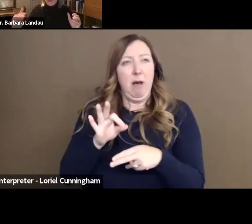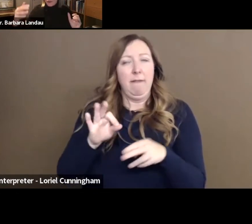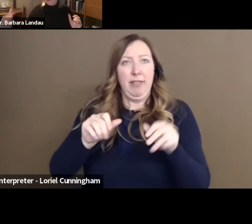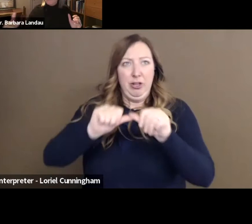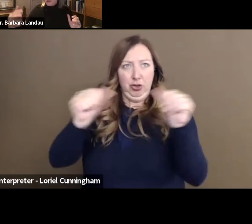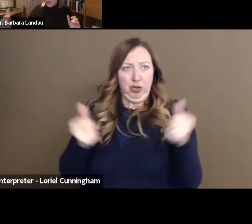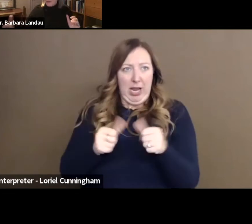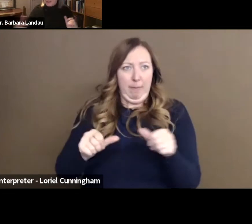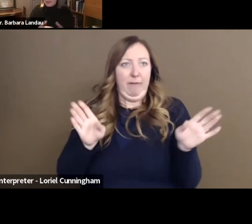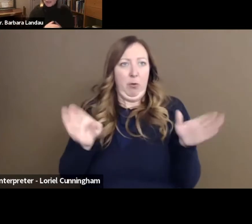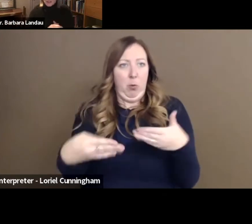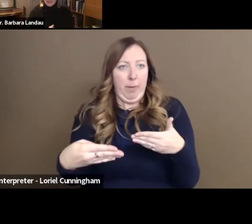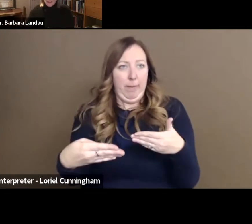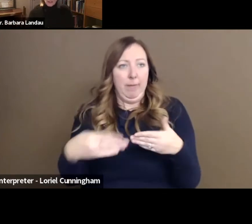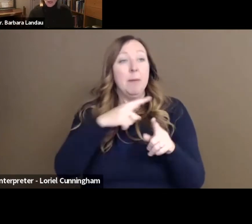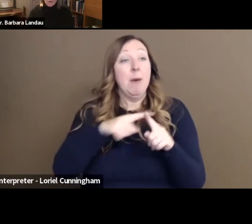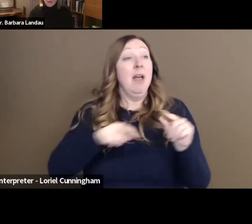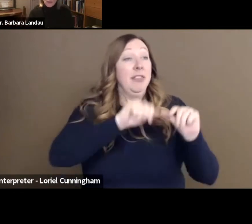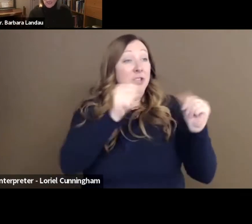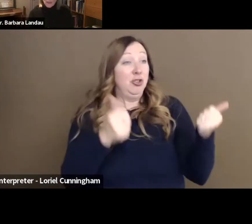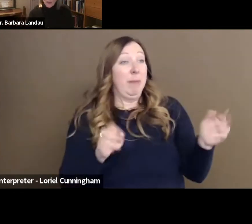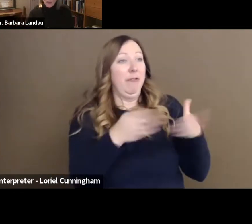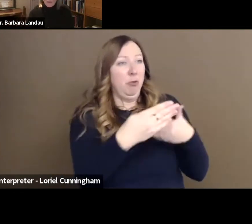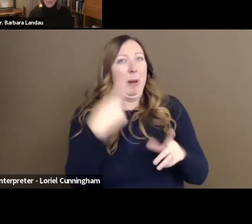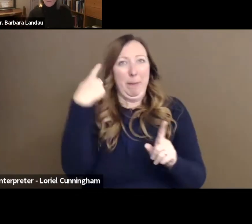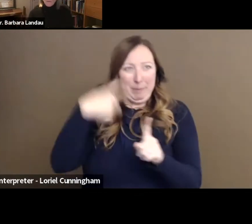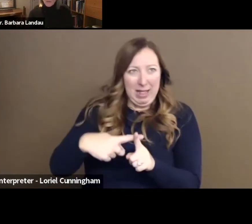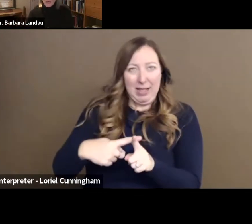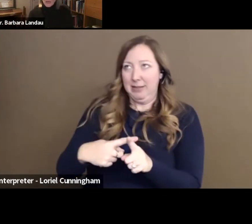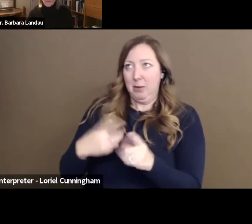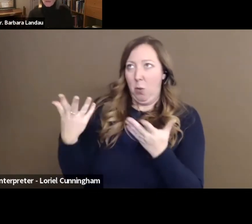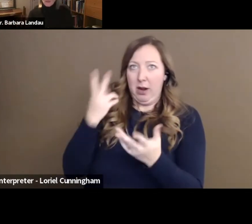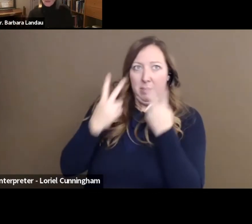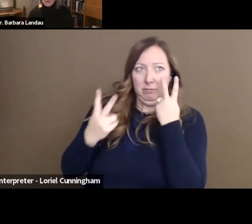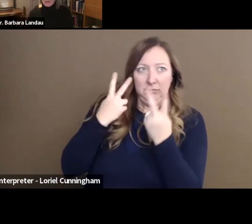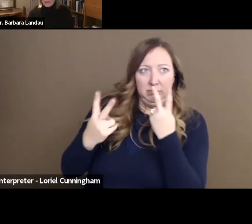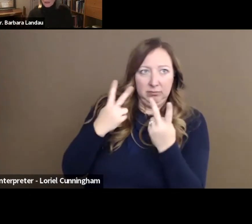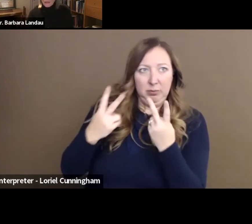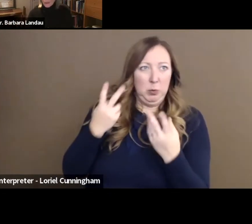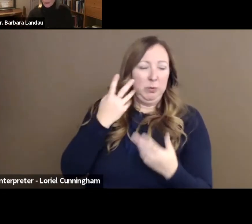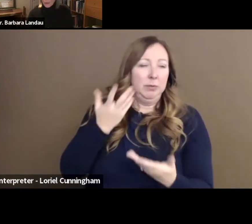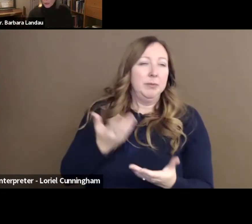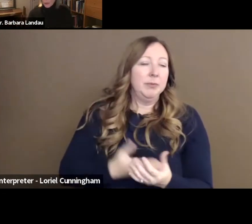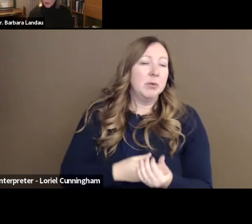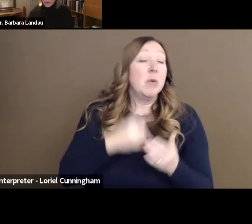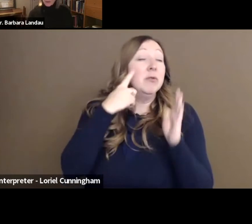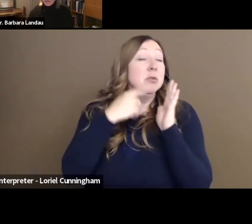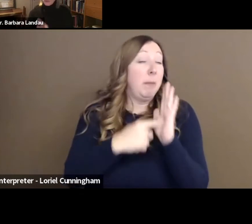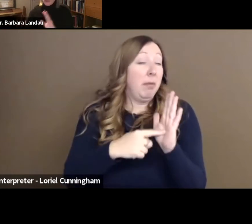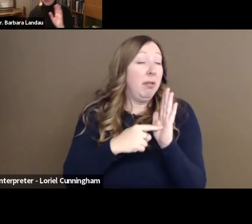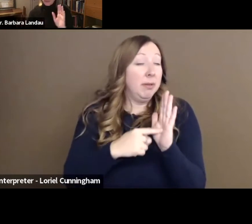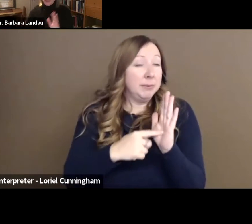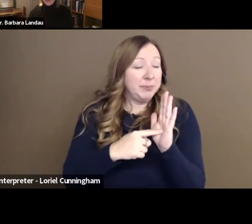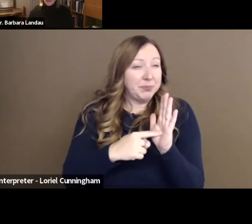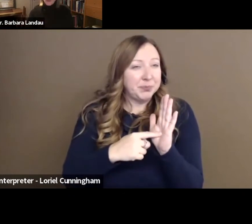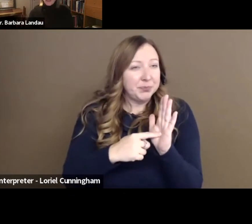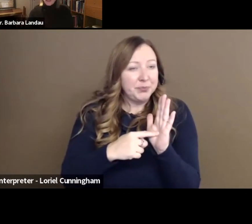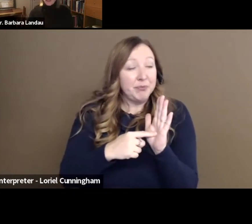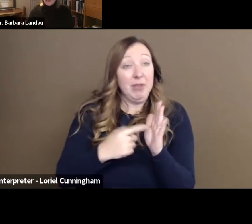surface properties so for example um